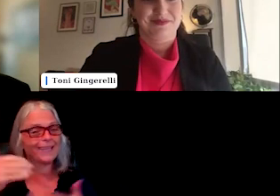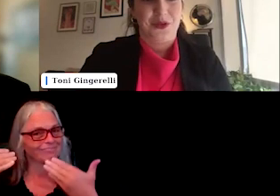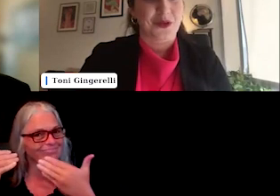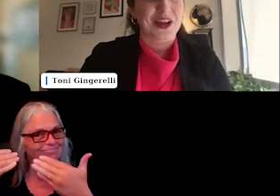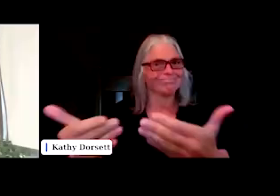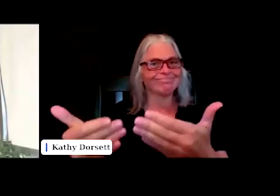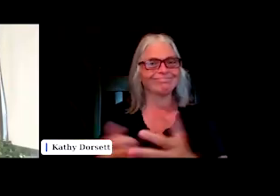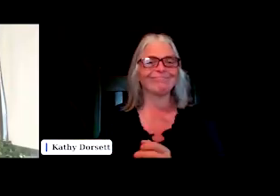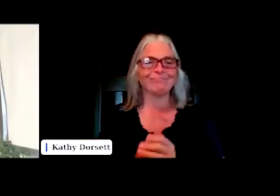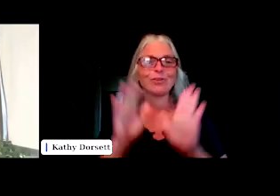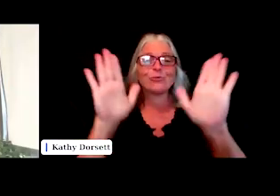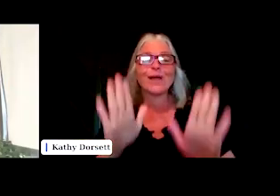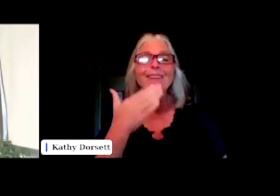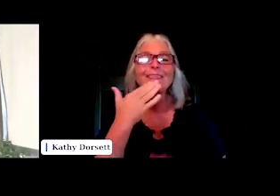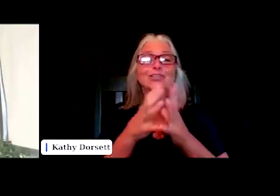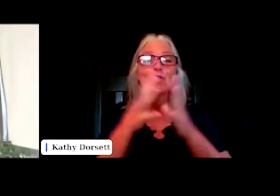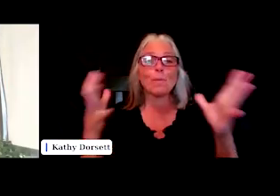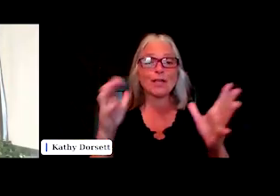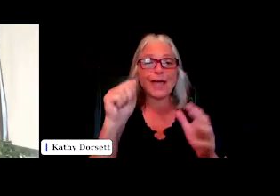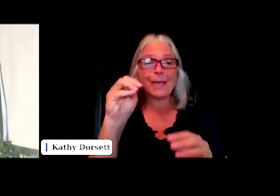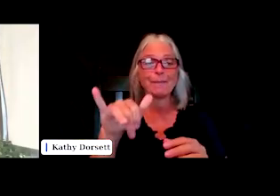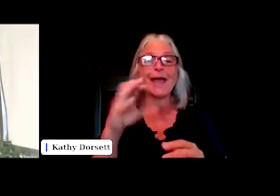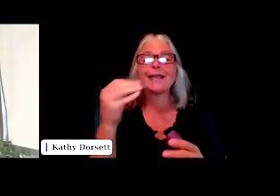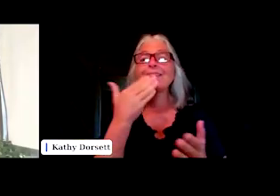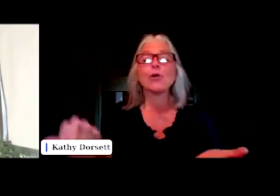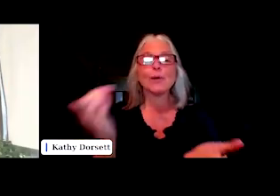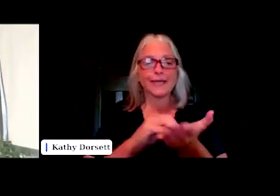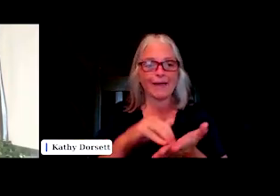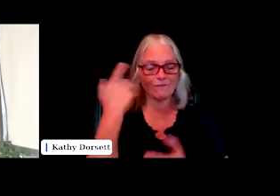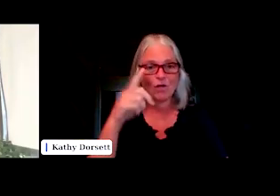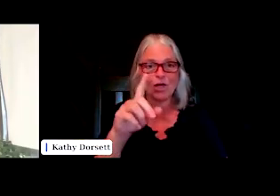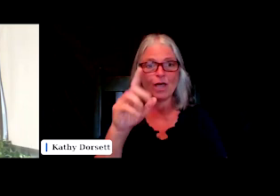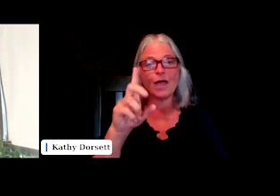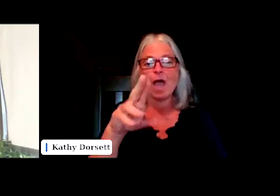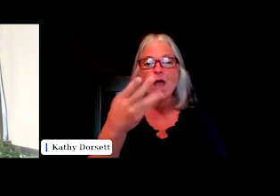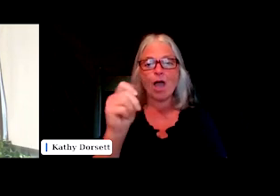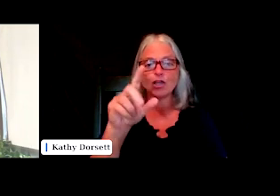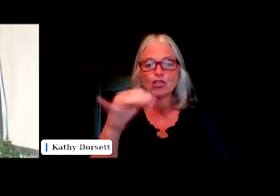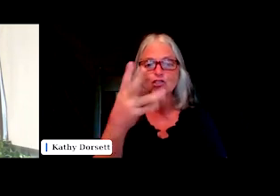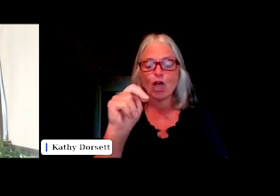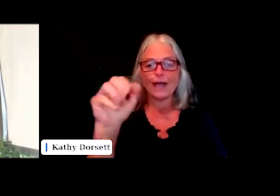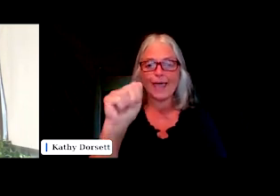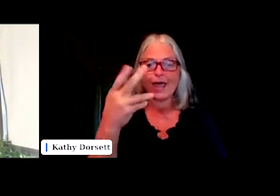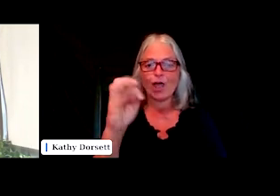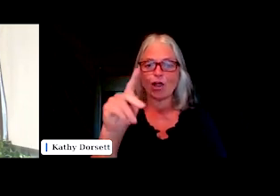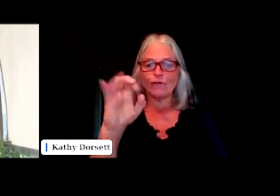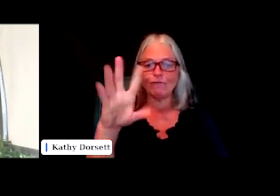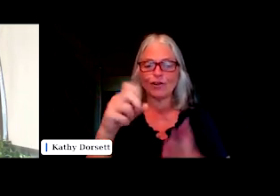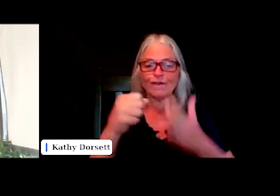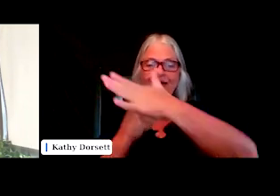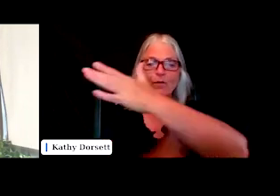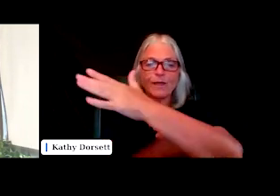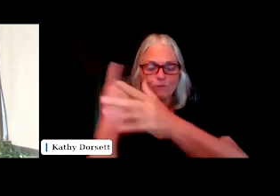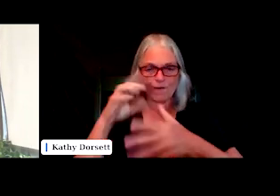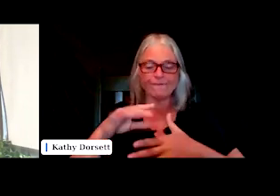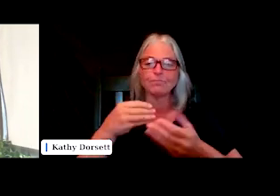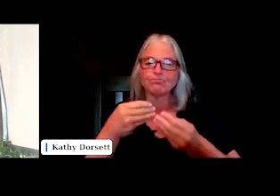Great. Thank you so much, Amy, and thank you again to the John A. Hartford foundation for funding this initiative and your continued investment in this work.